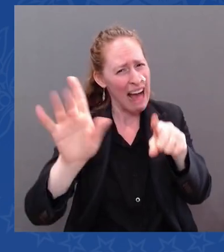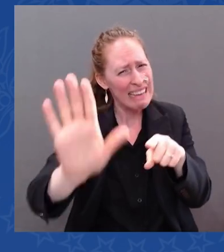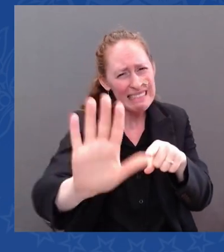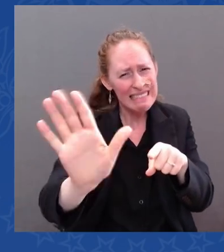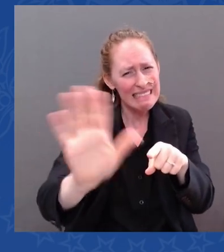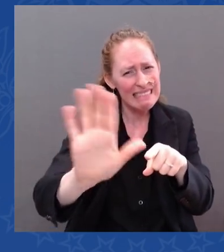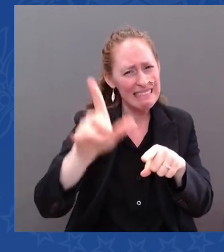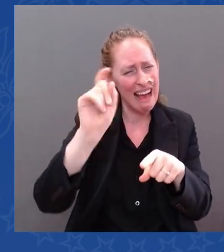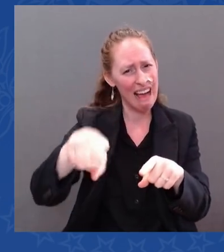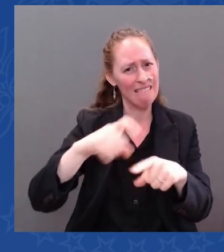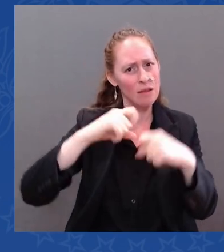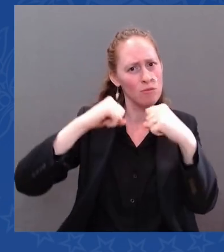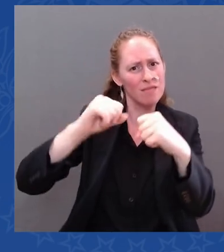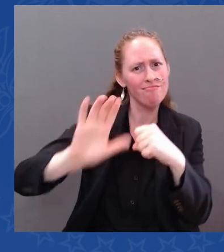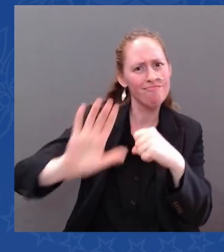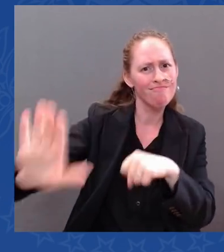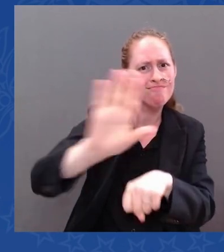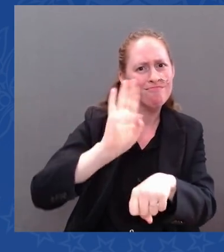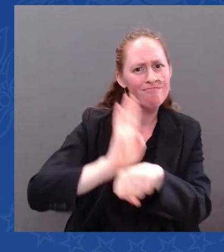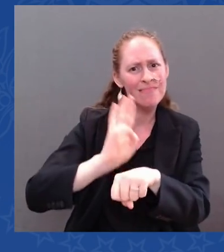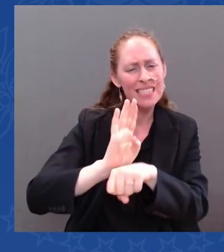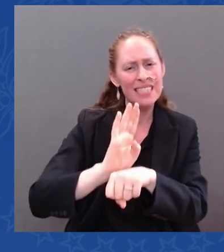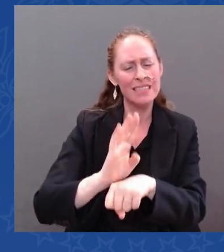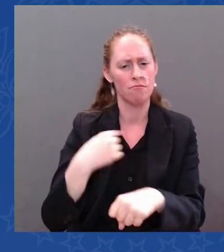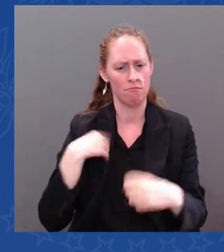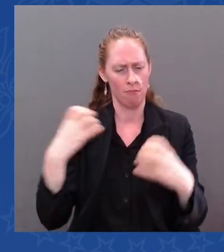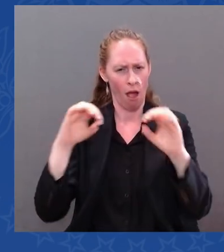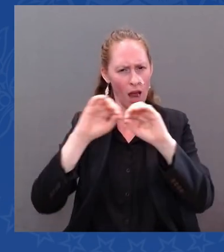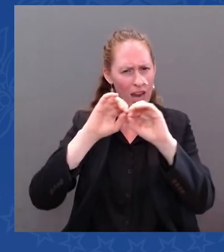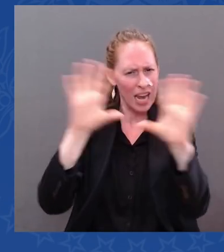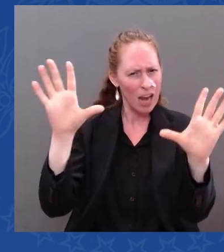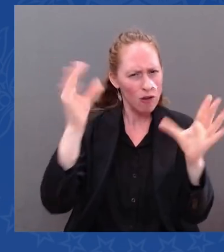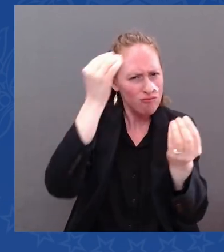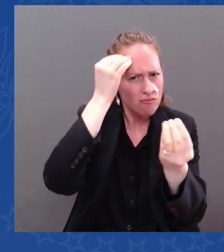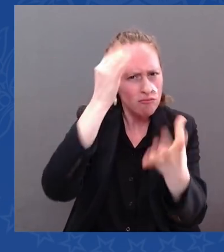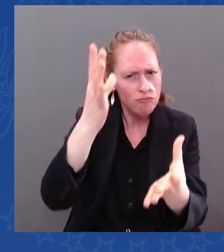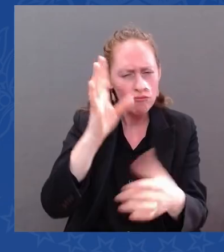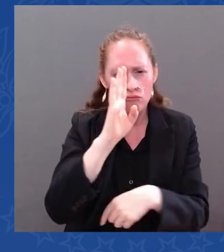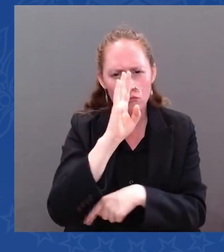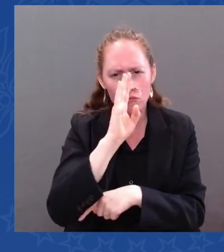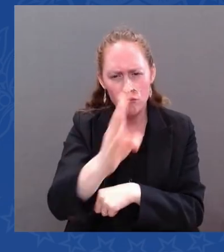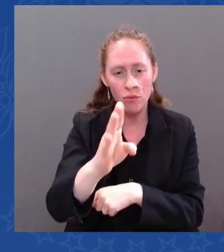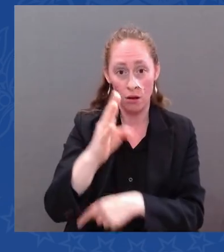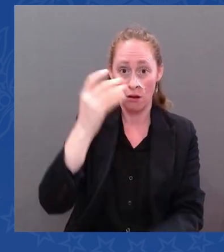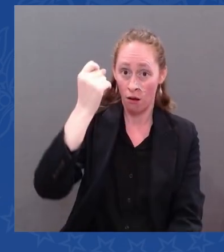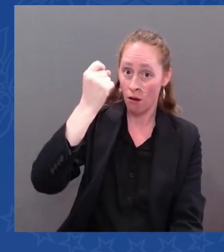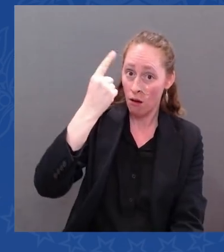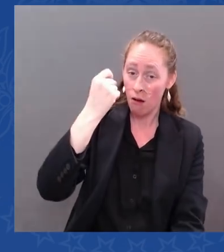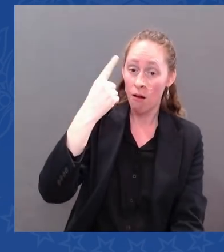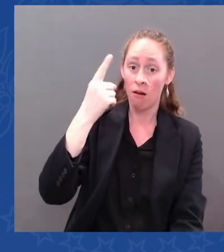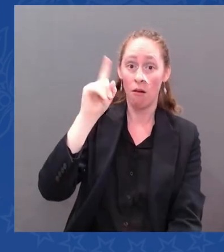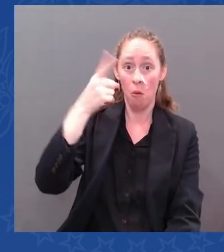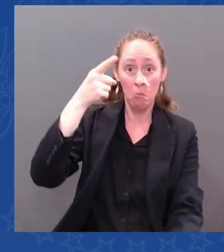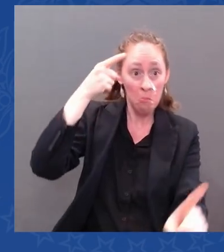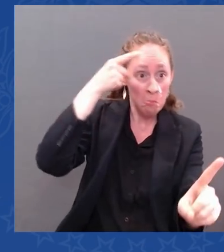It's not just in your interests that are at stake with their potential use of cybersecurity, it is in -- the national interest is at stake.